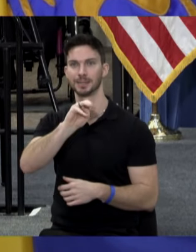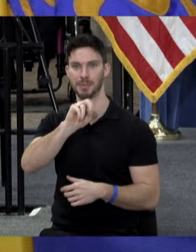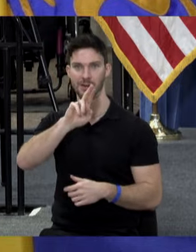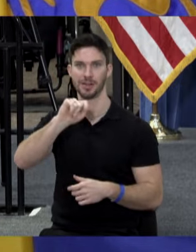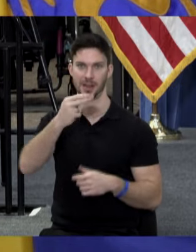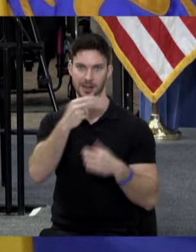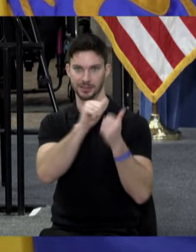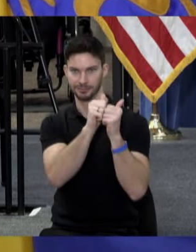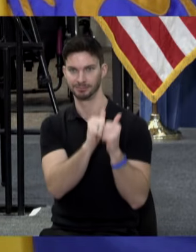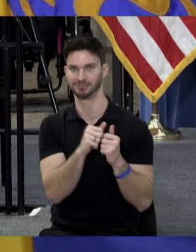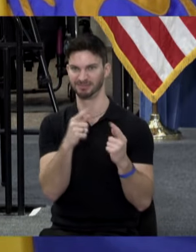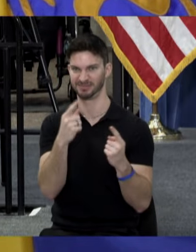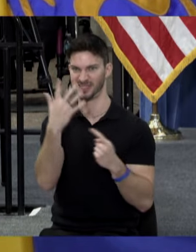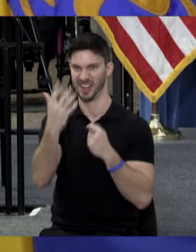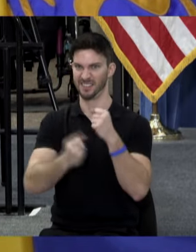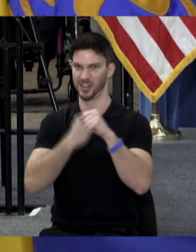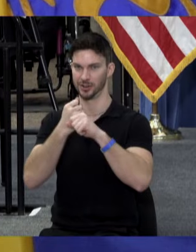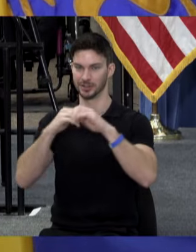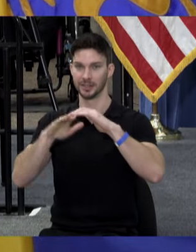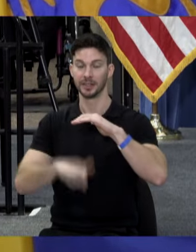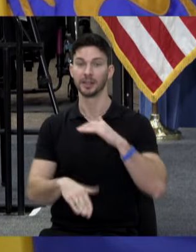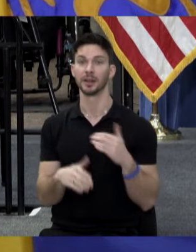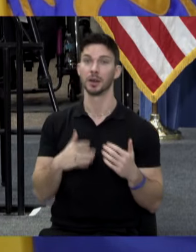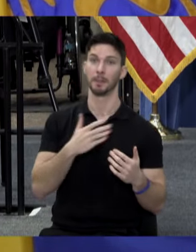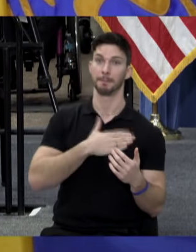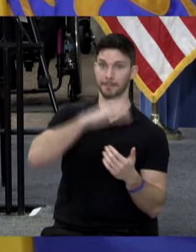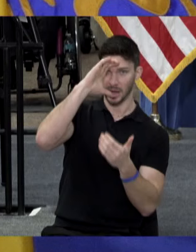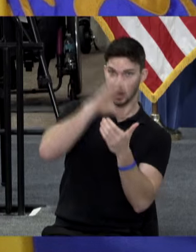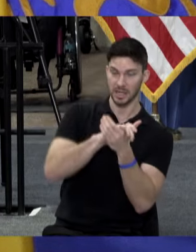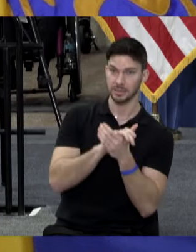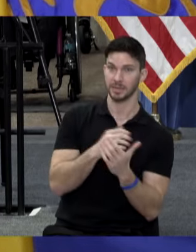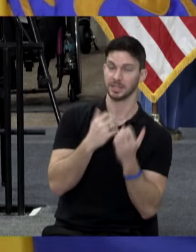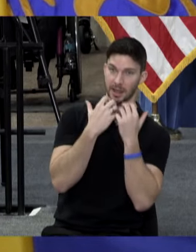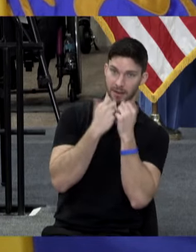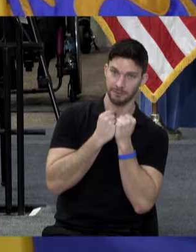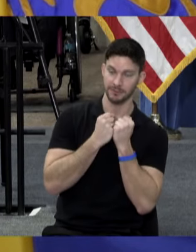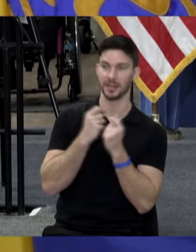and this organization is very well respected, and we were able to personally fundraise over